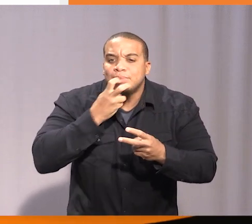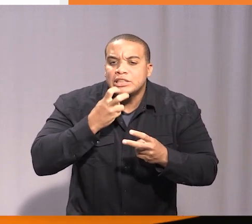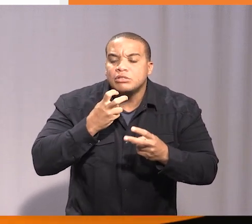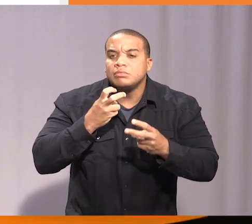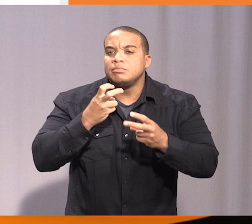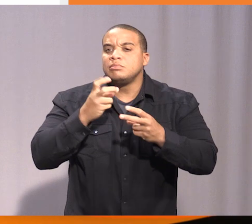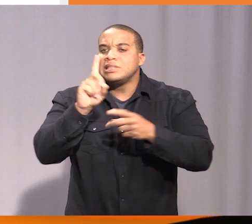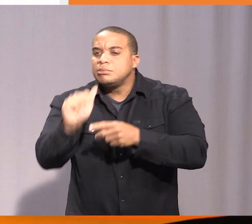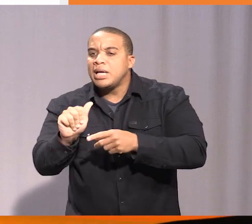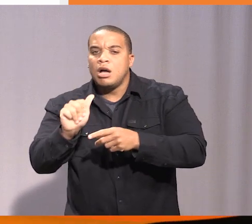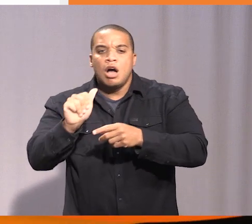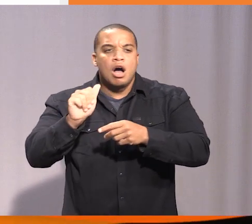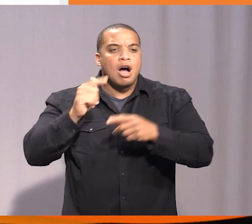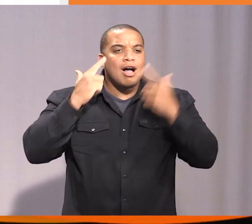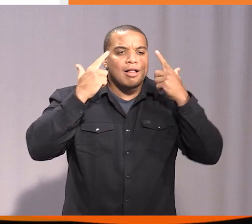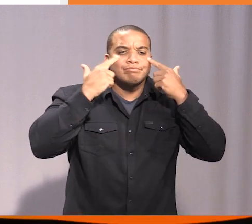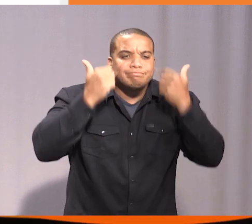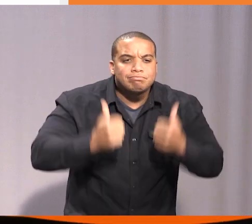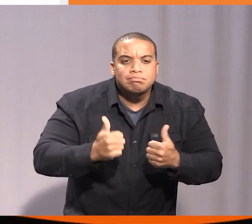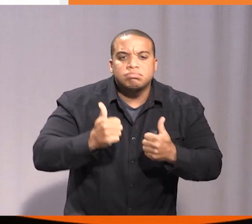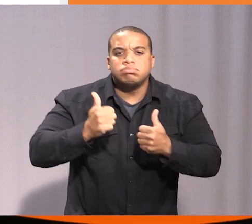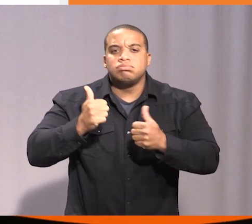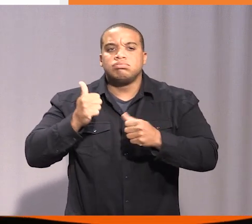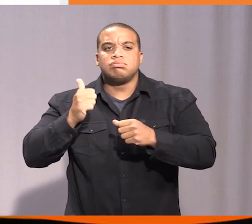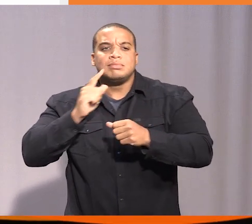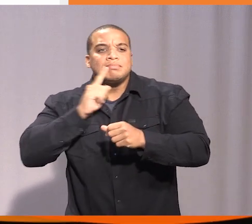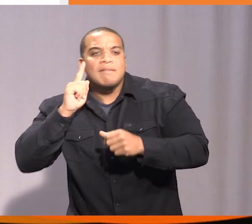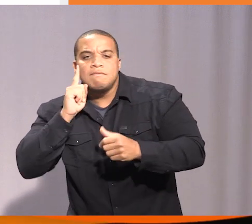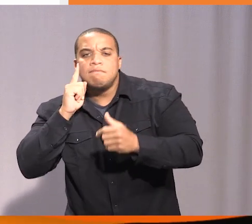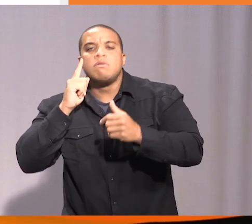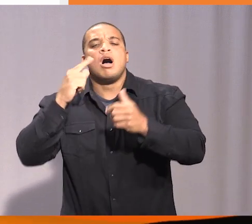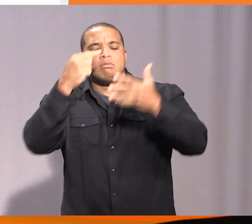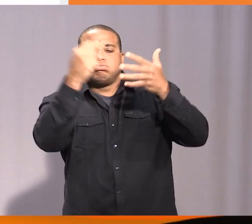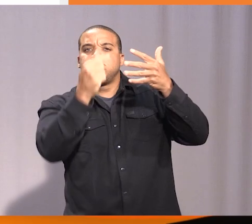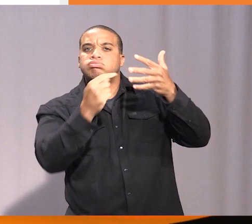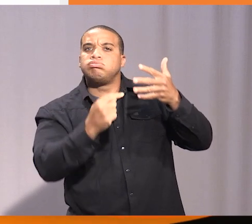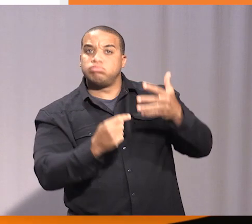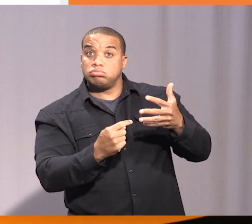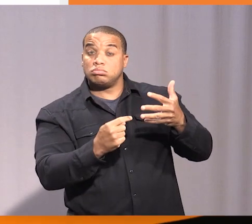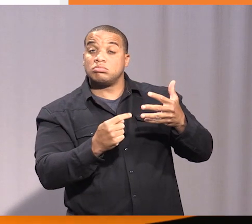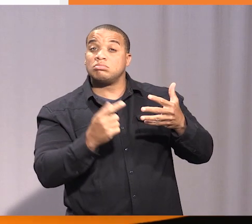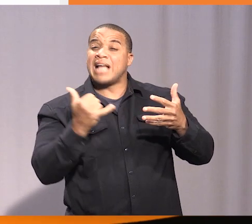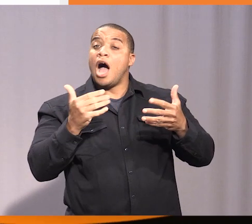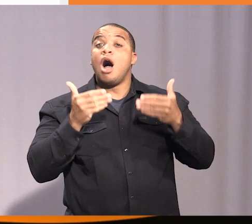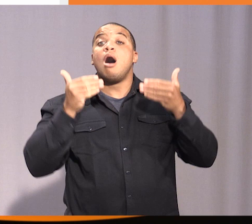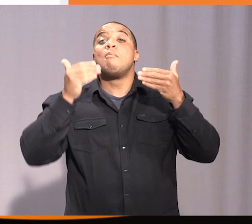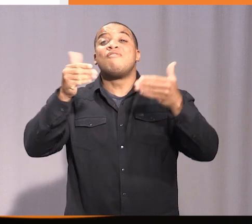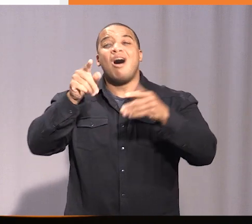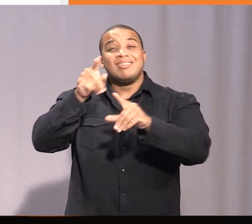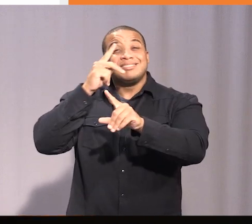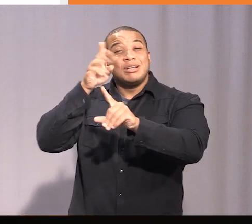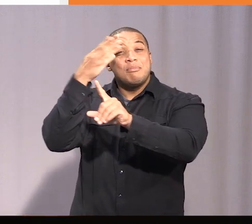learning, hearing or seeing. Before we go ahead and click on that lovely blue accommodations process,